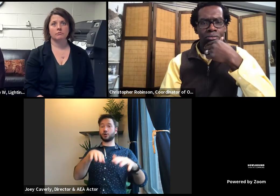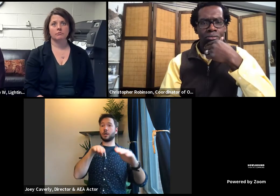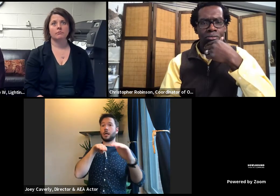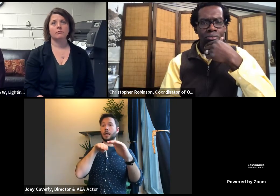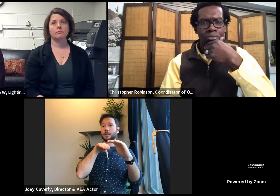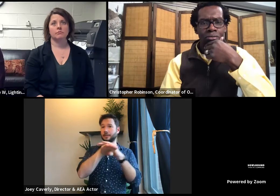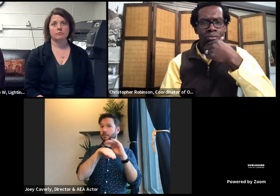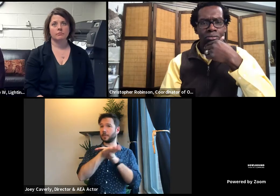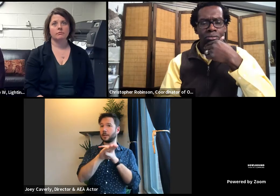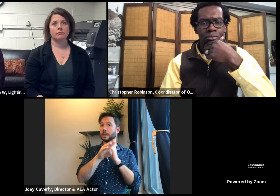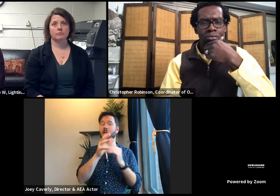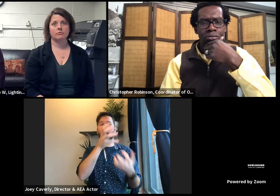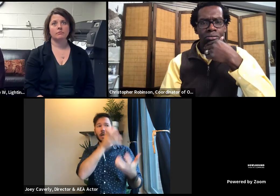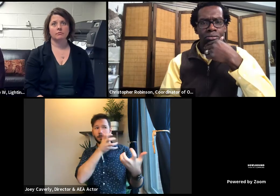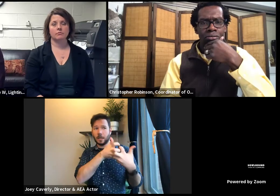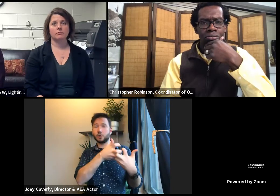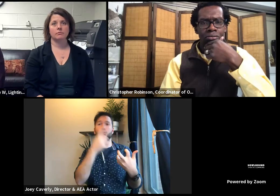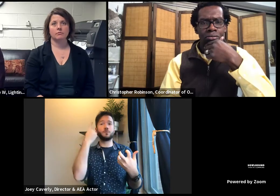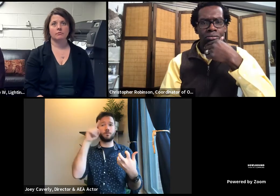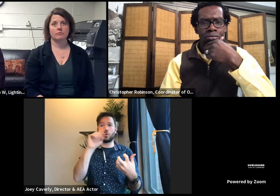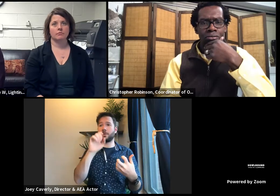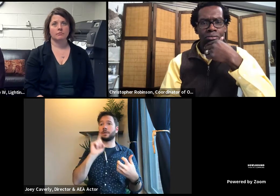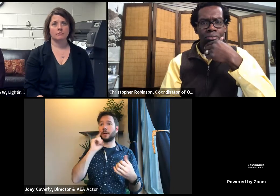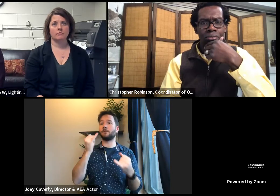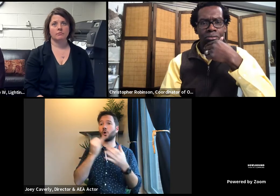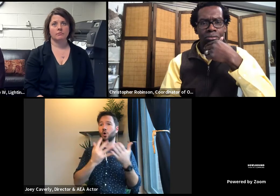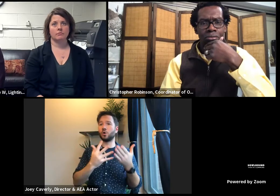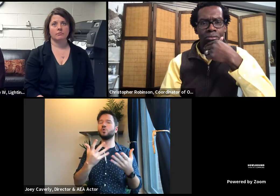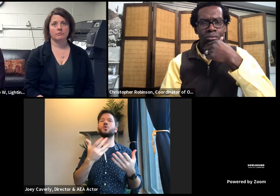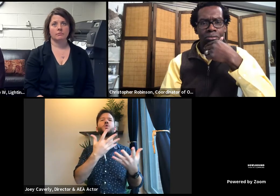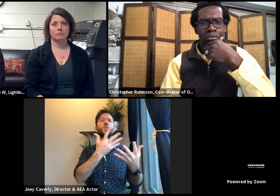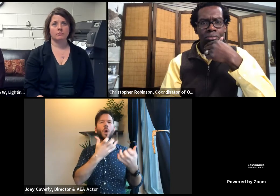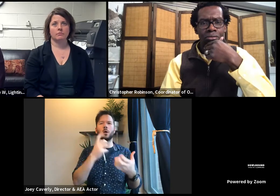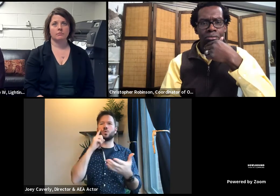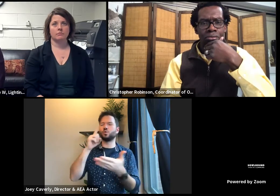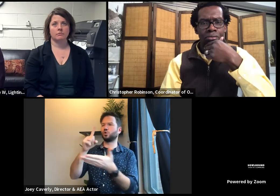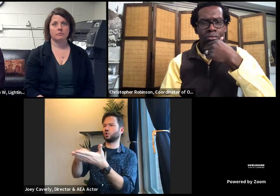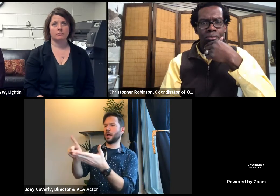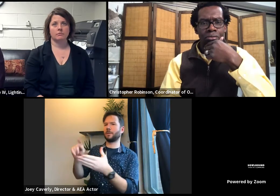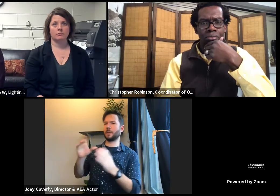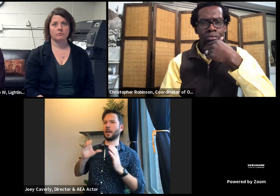You wanna make sure that when you are arranging for accessibility and accommodations, to work with your deaf artist.